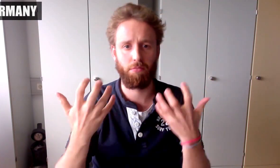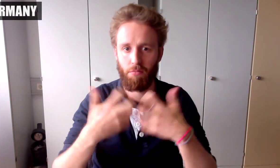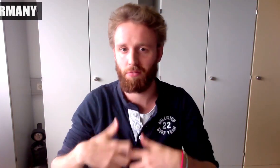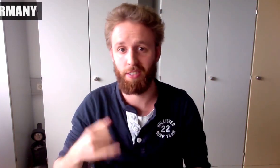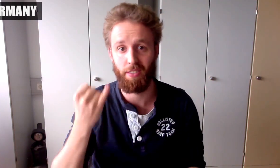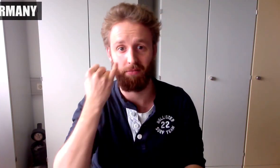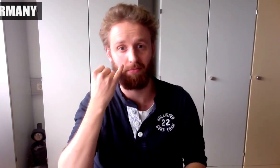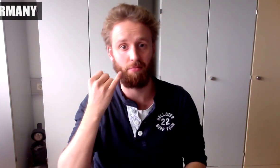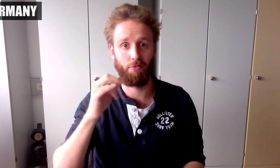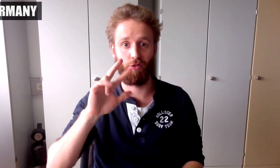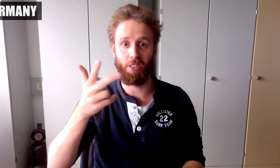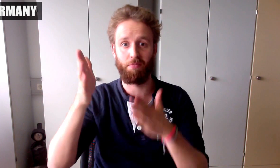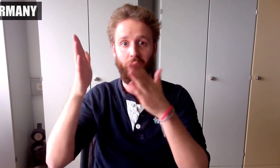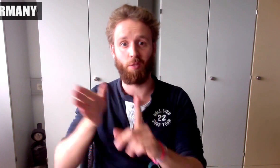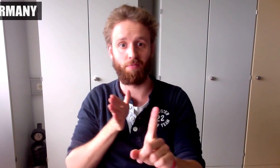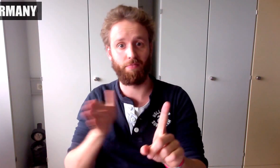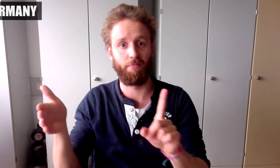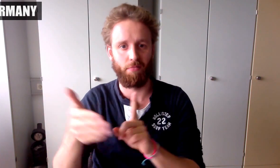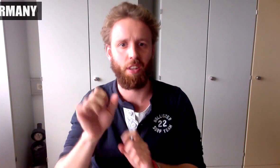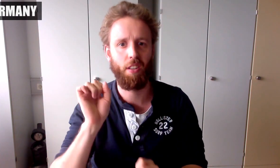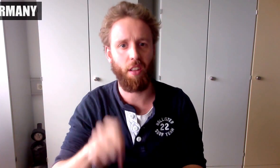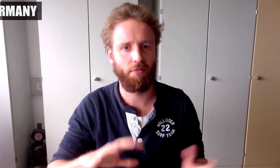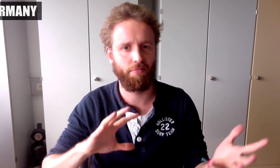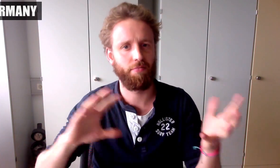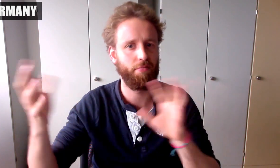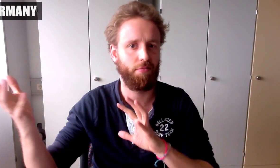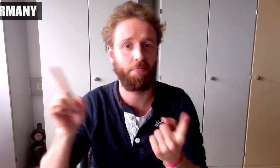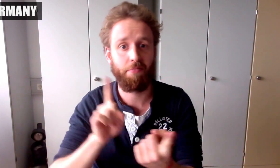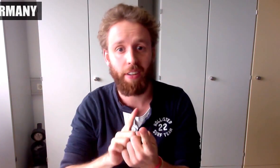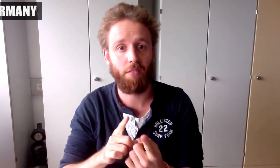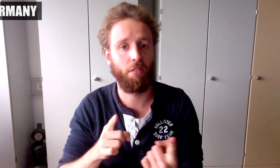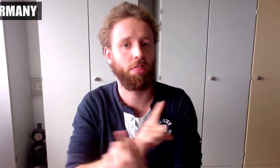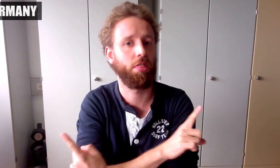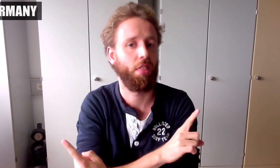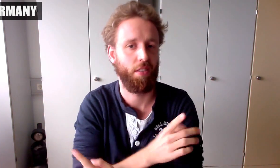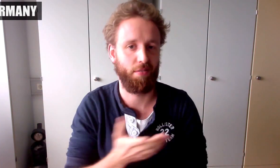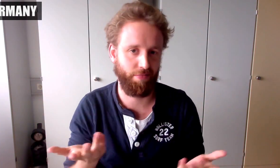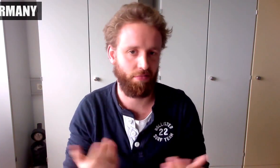When you talk through a third party, things can be confusing.